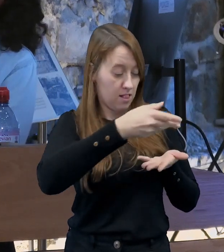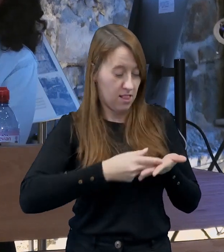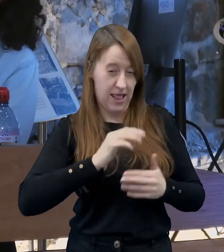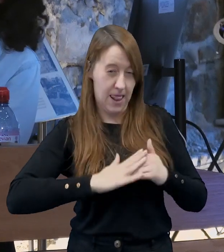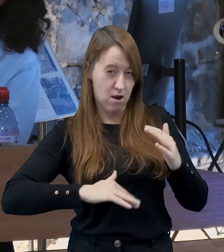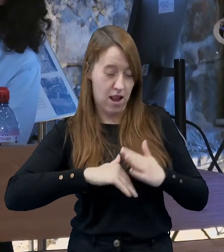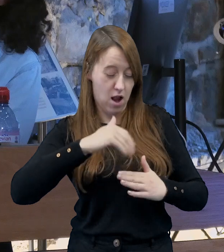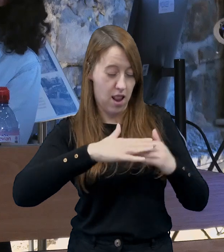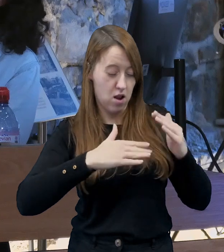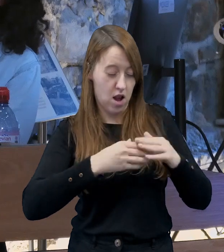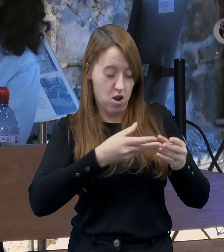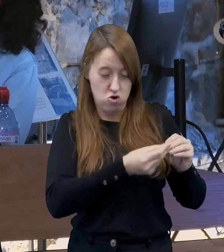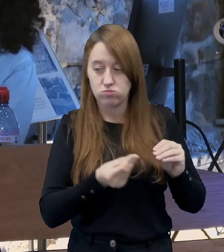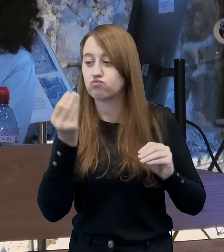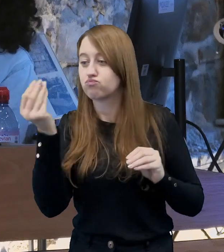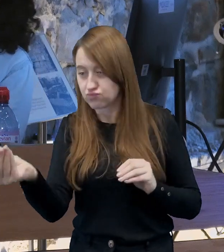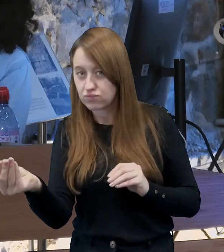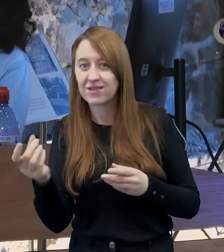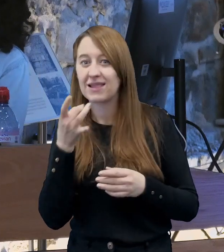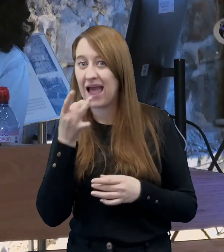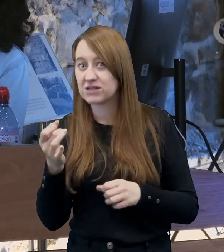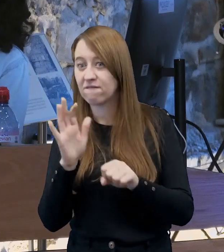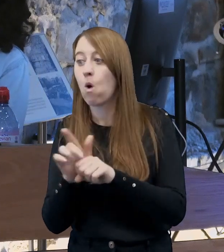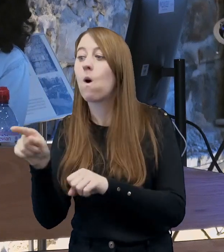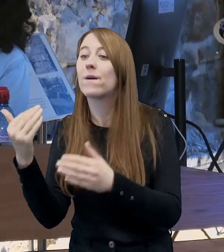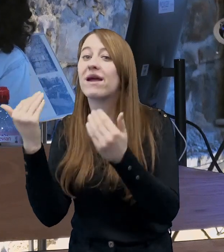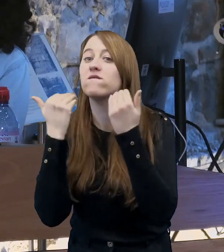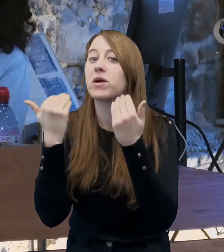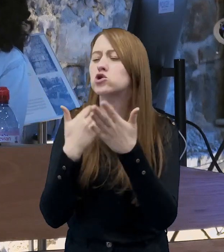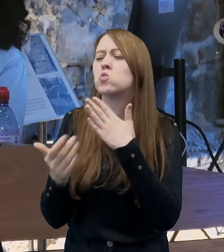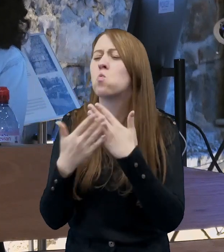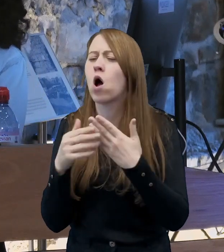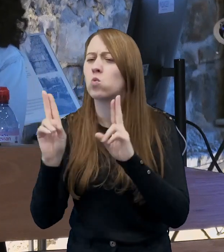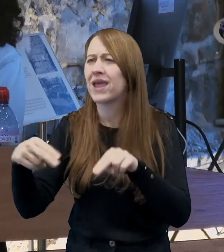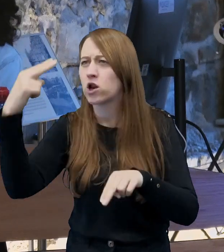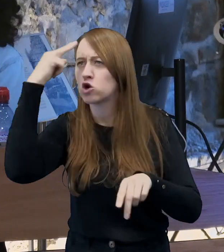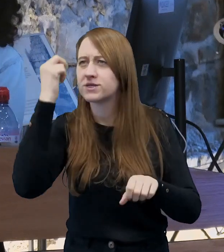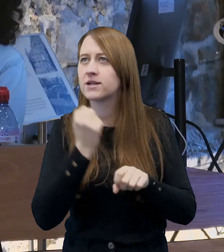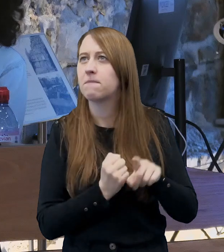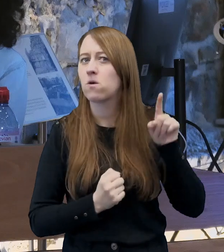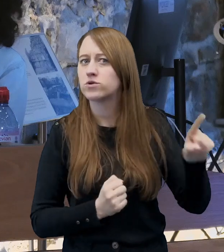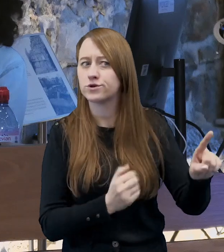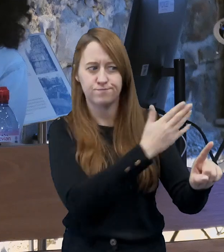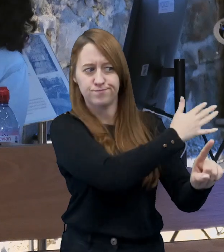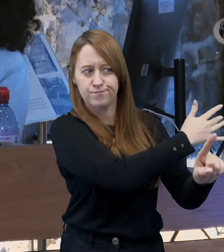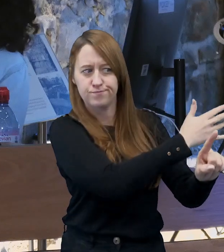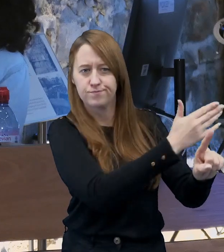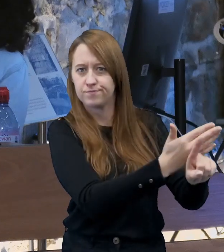And I said what information can we get from here? What can we understand about what's happened to this cast from the applied surfaces?